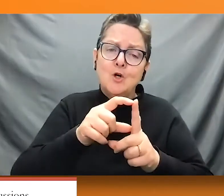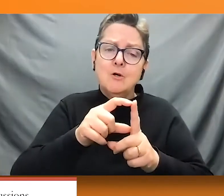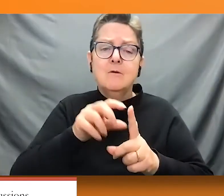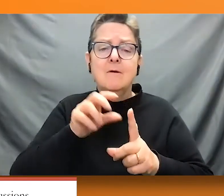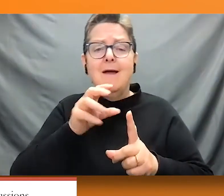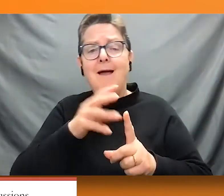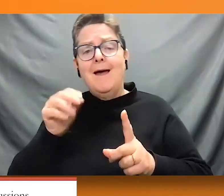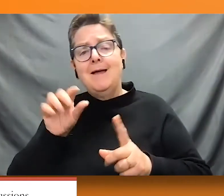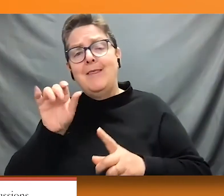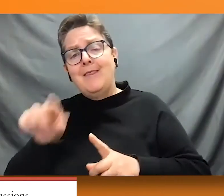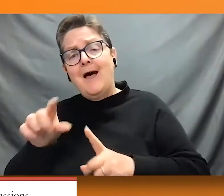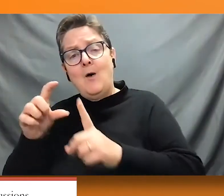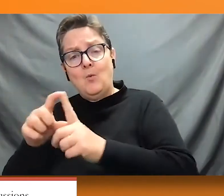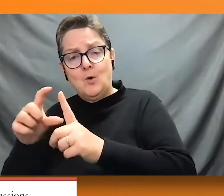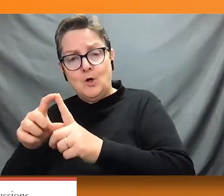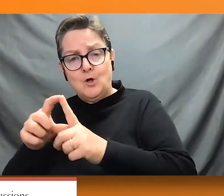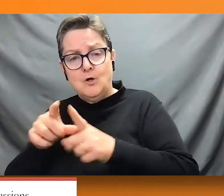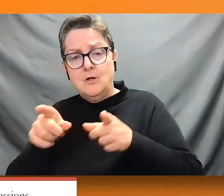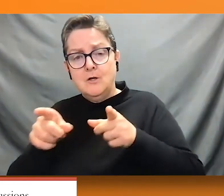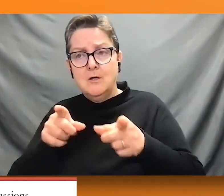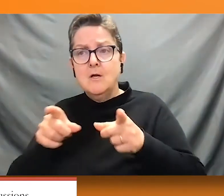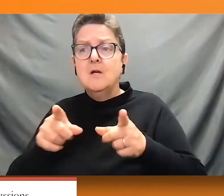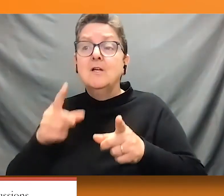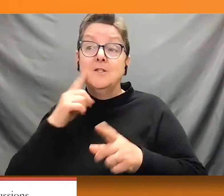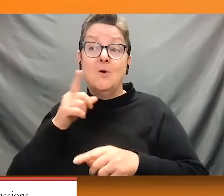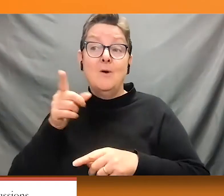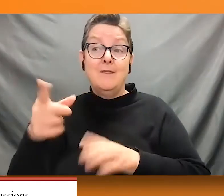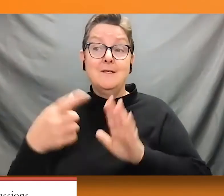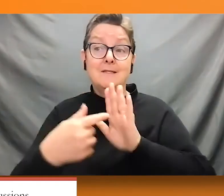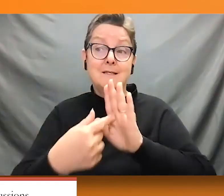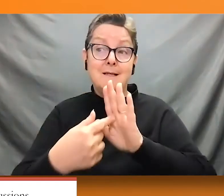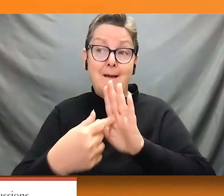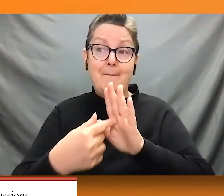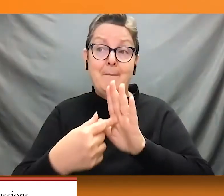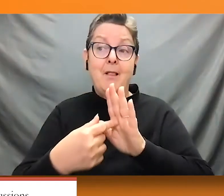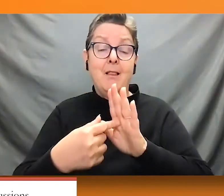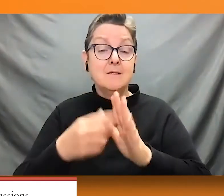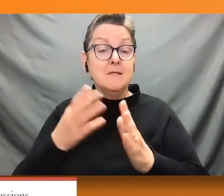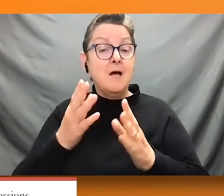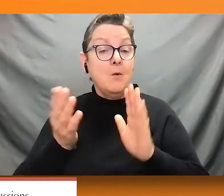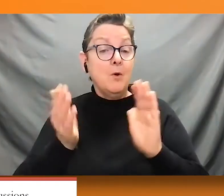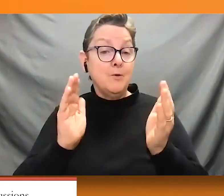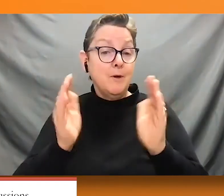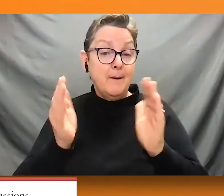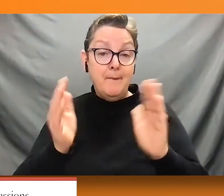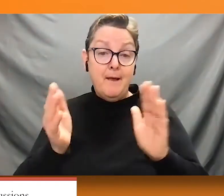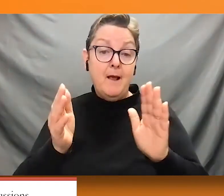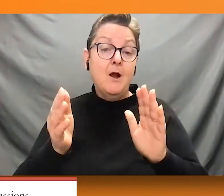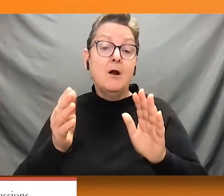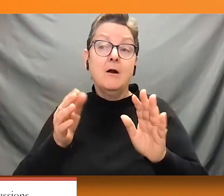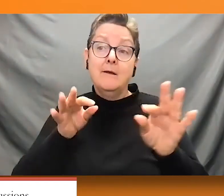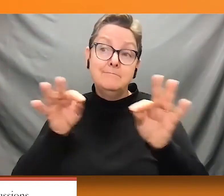of nocturnal animals over diurnal animals. Be sure to use both terms in your discussion. So, you're telling them exactly what words